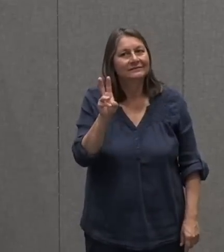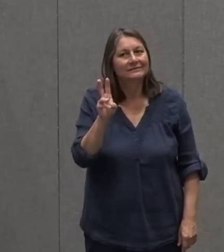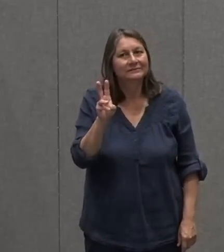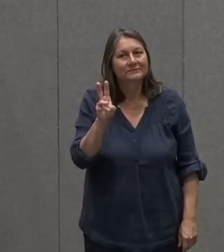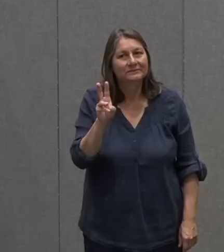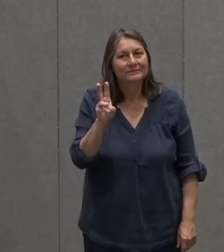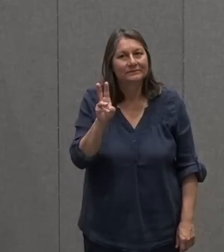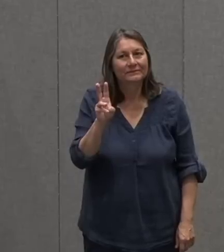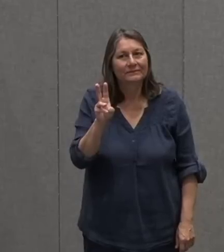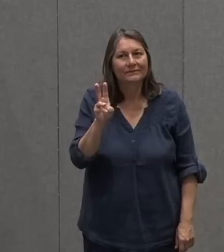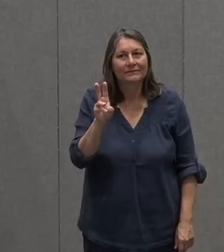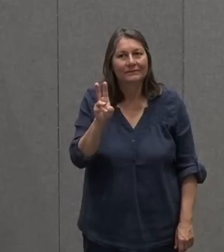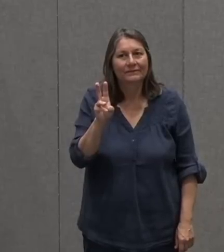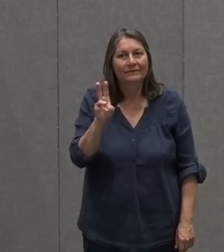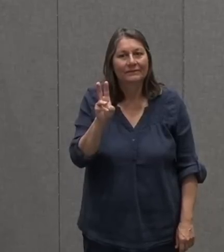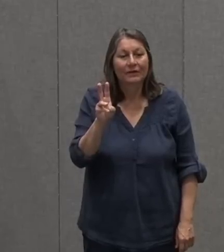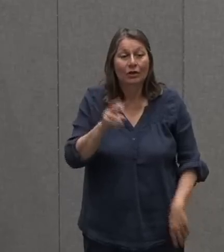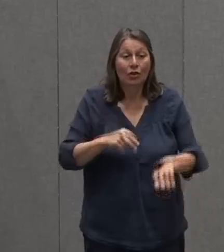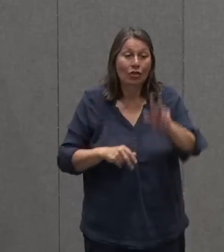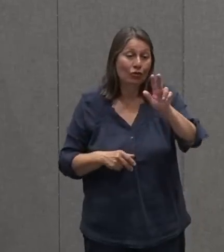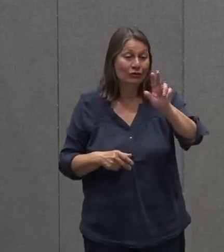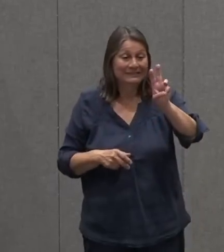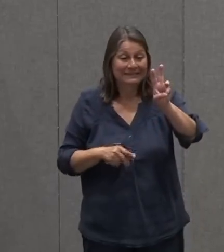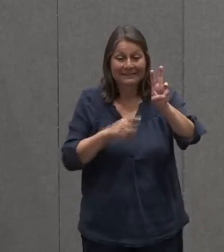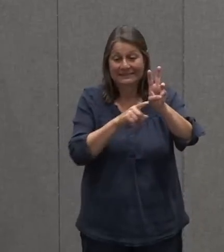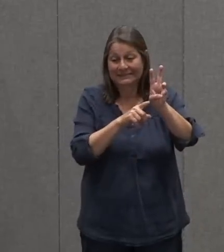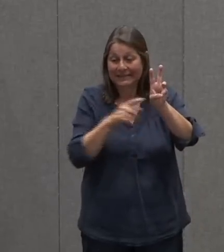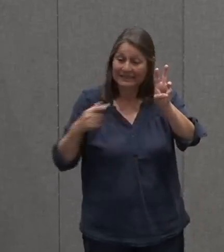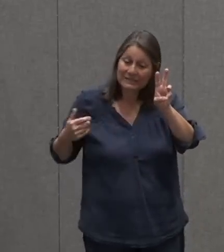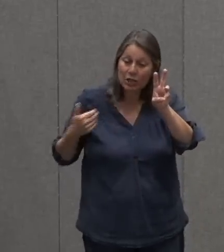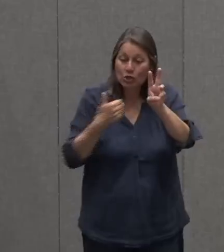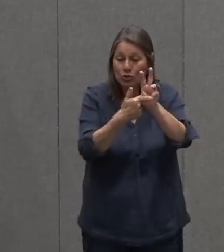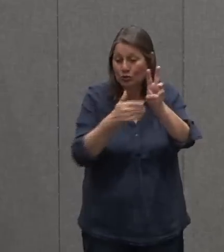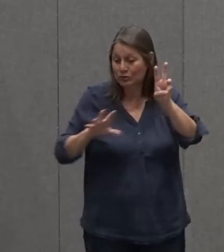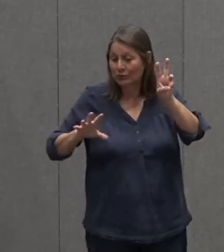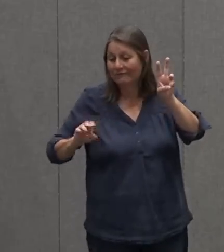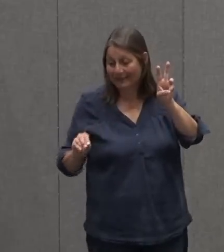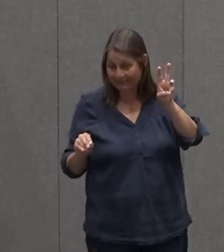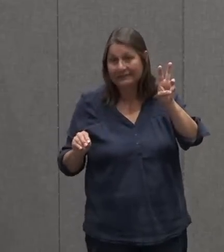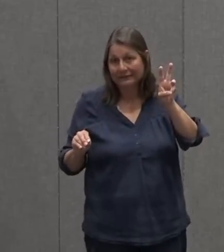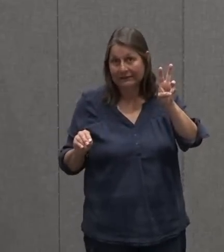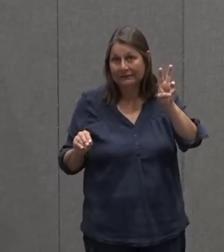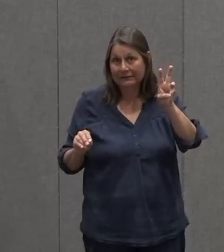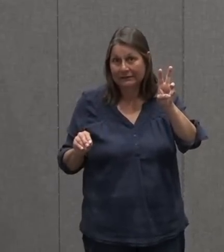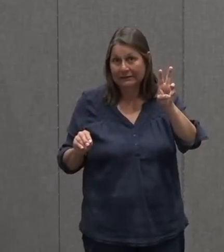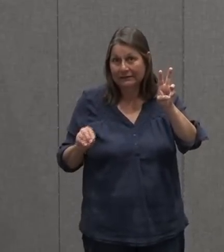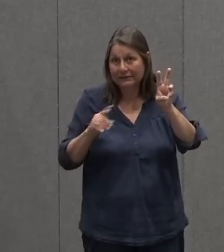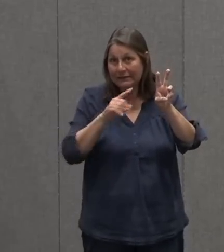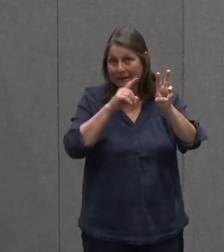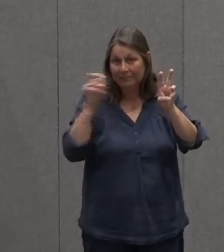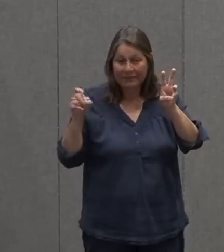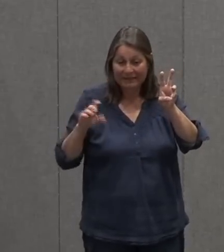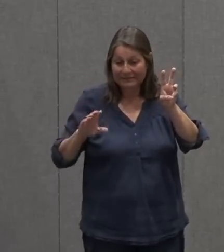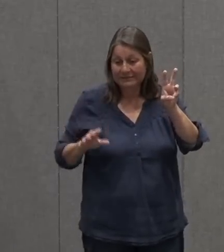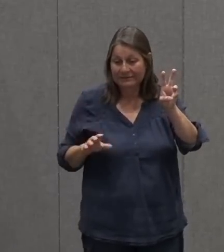36 is actually closer to 50 than all of our numbers because we have to go a lot farther to get to 50